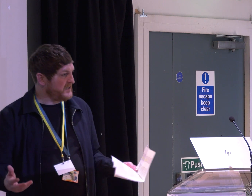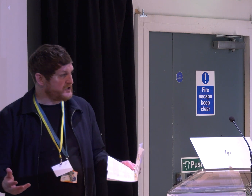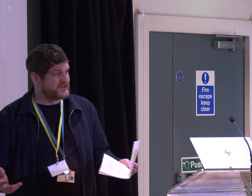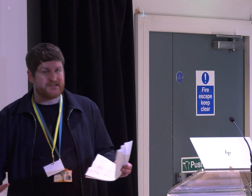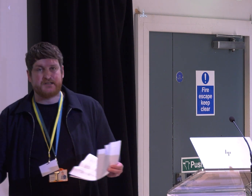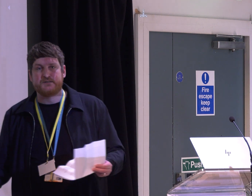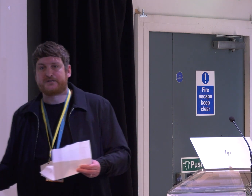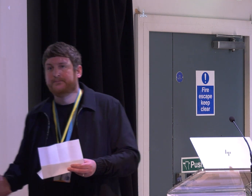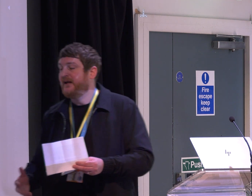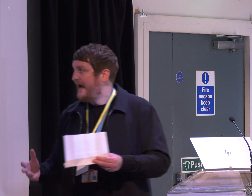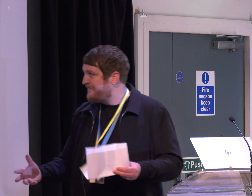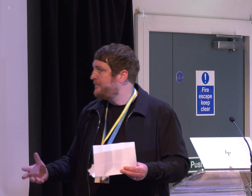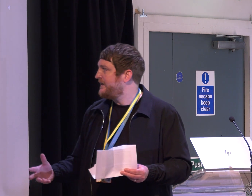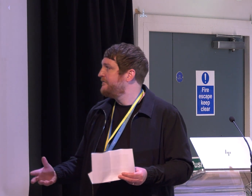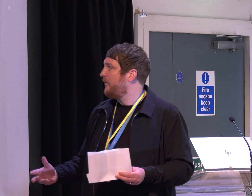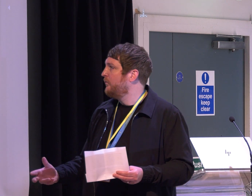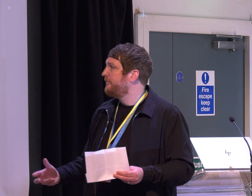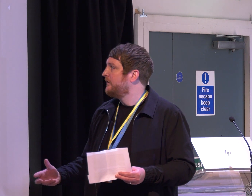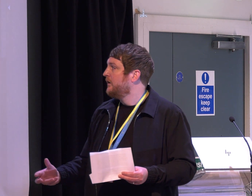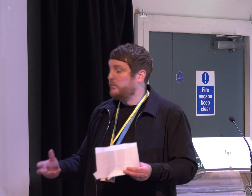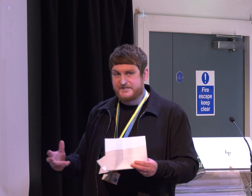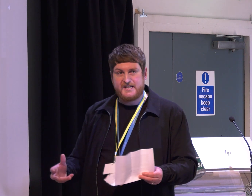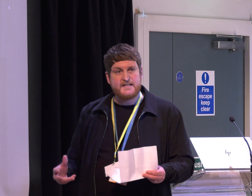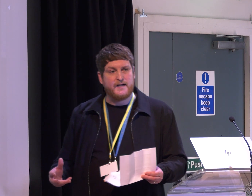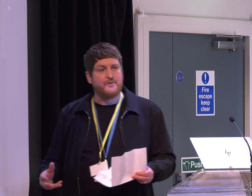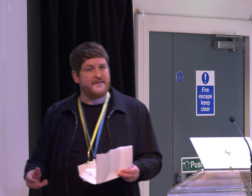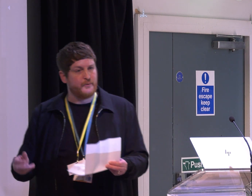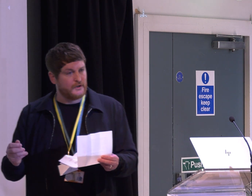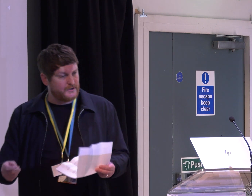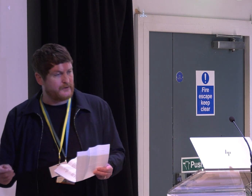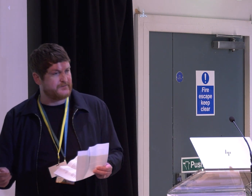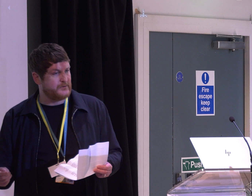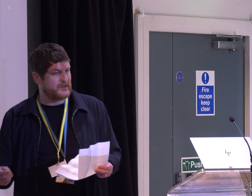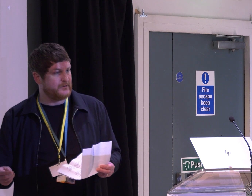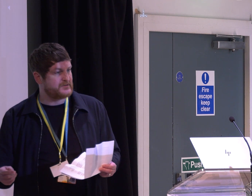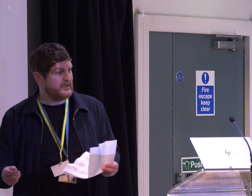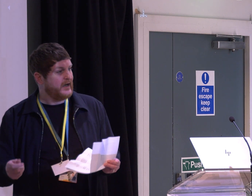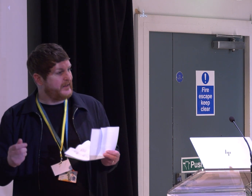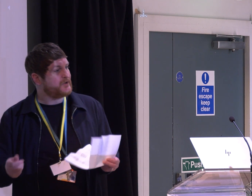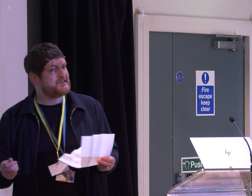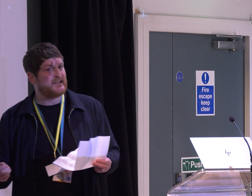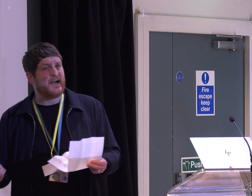the teaching assistants, everybody involved would sit down and they would look at those photos and they would consider,